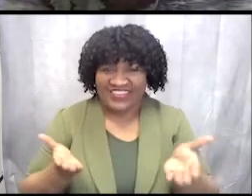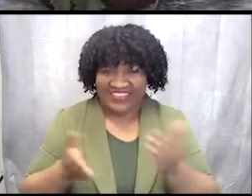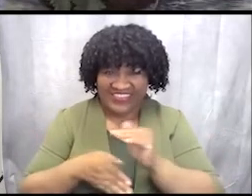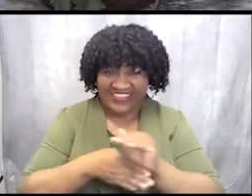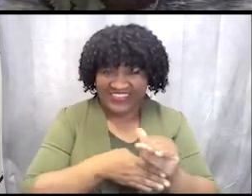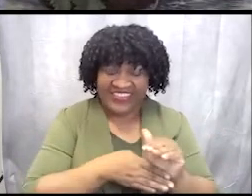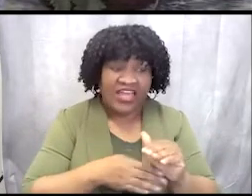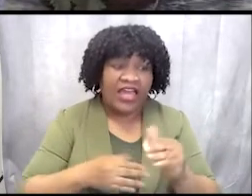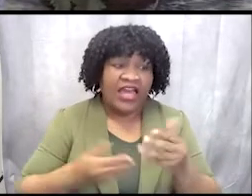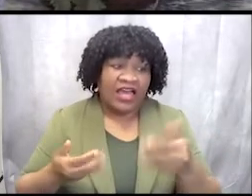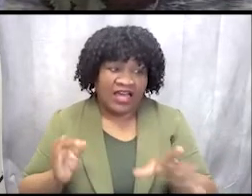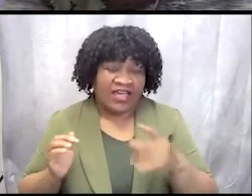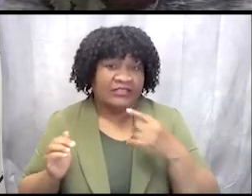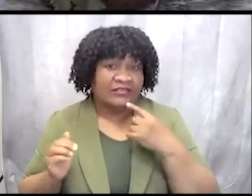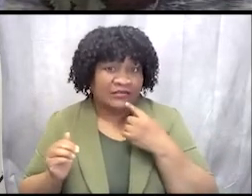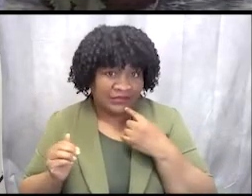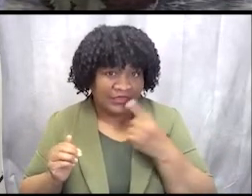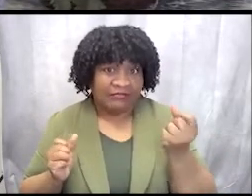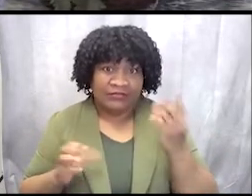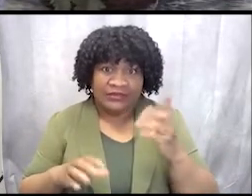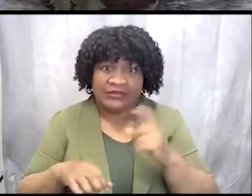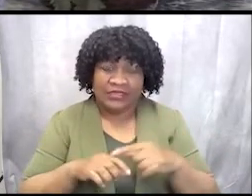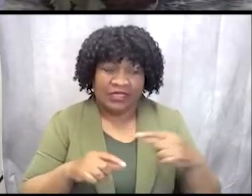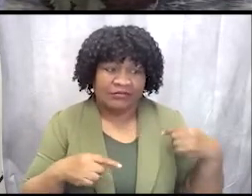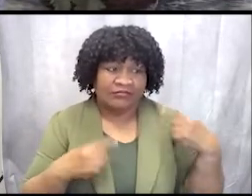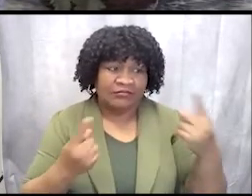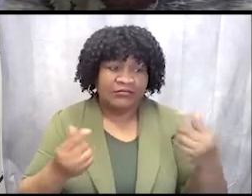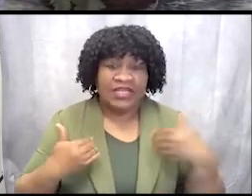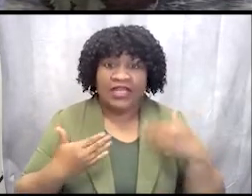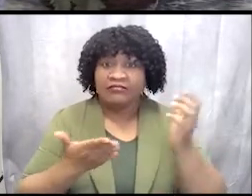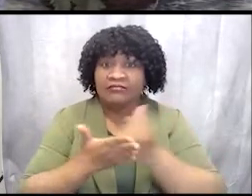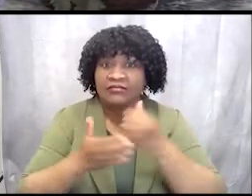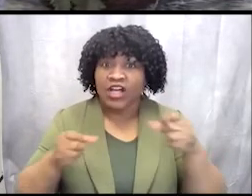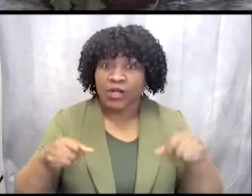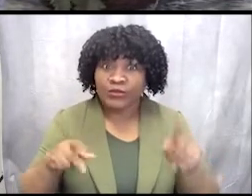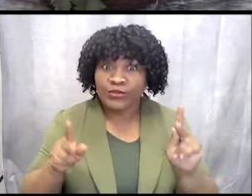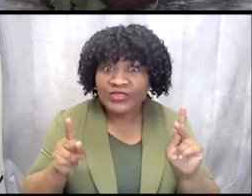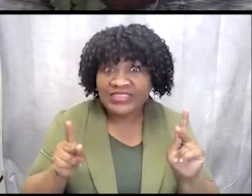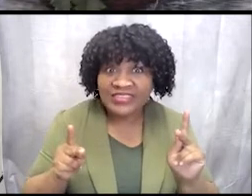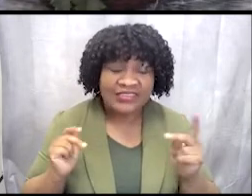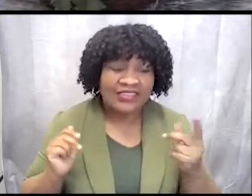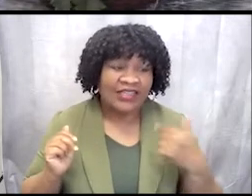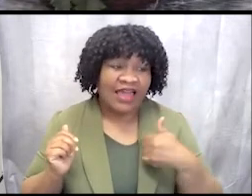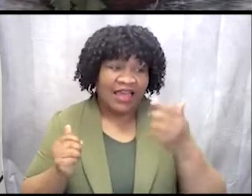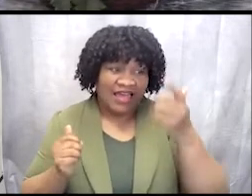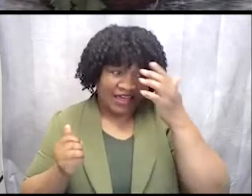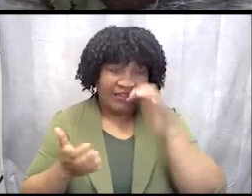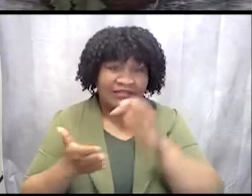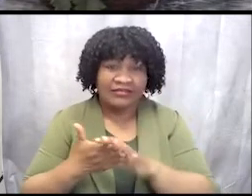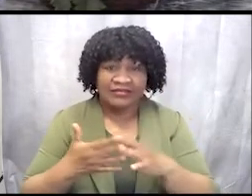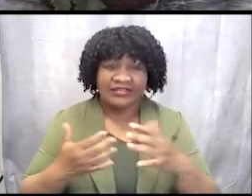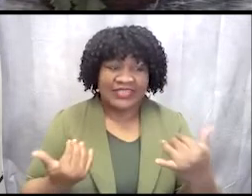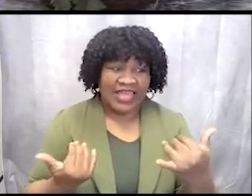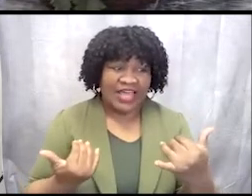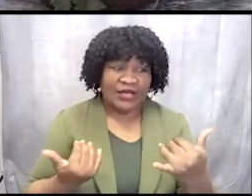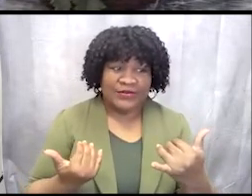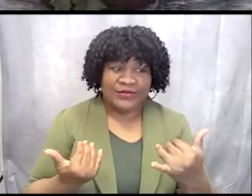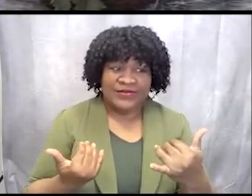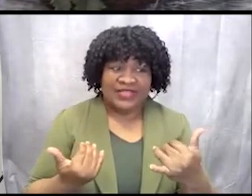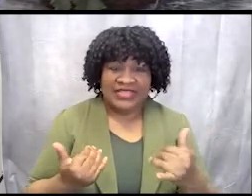I have said on every occasion where I've had the opportunity that I believe we're in a moral moment now.